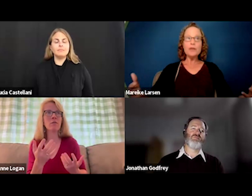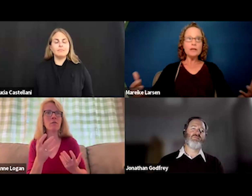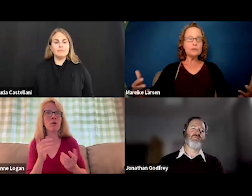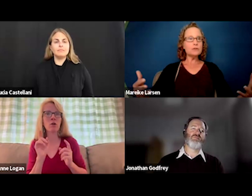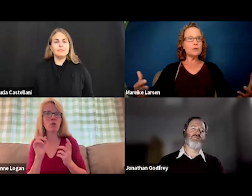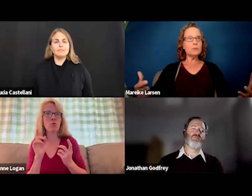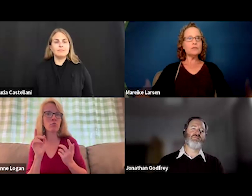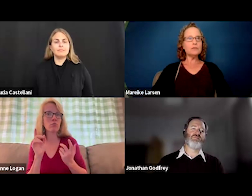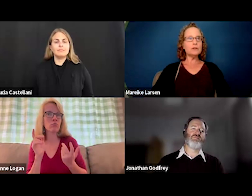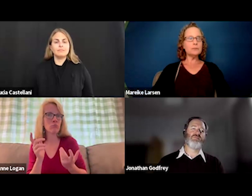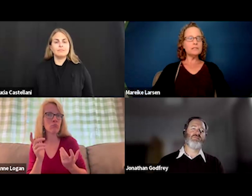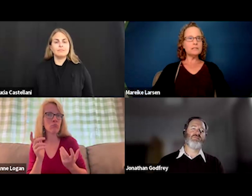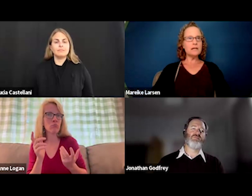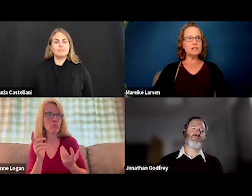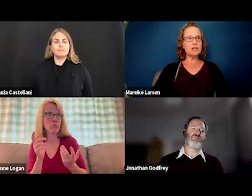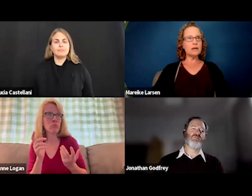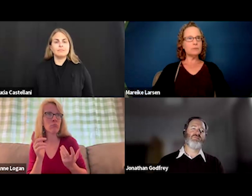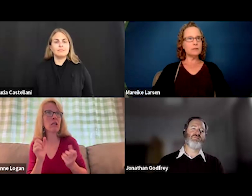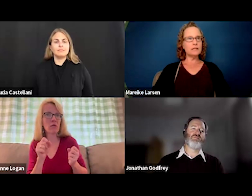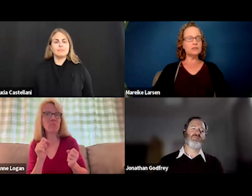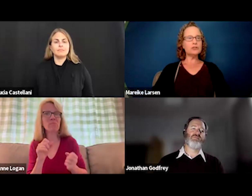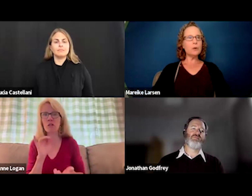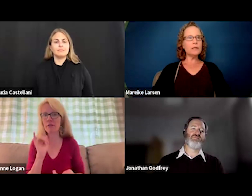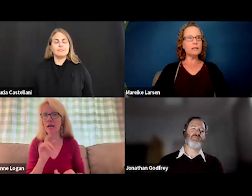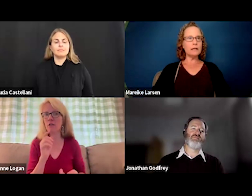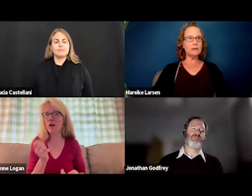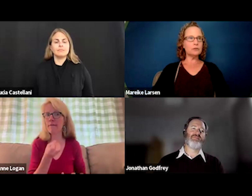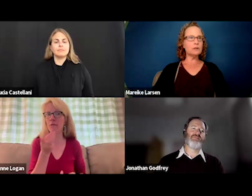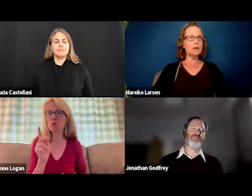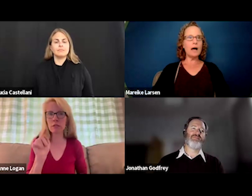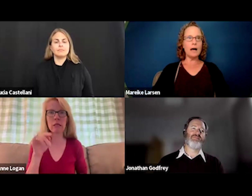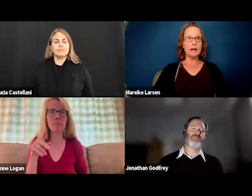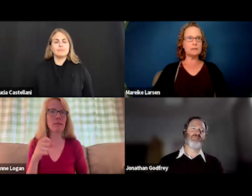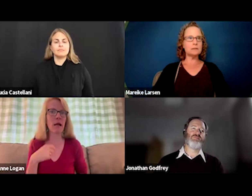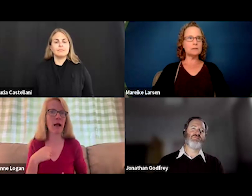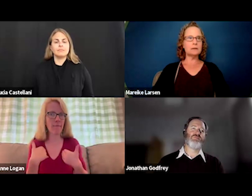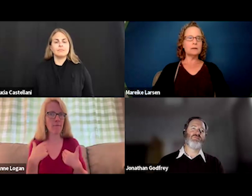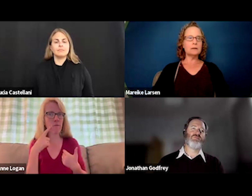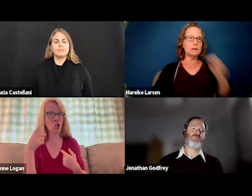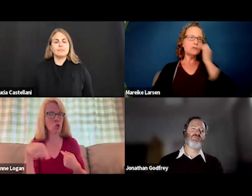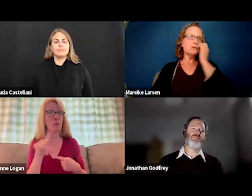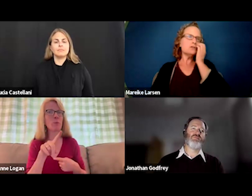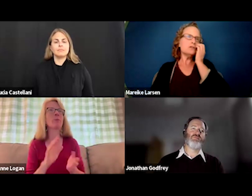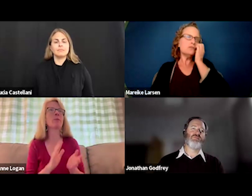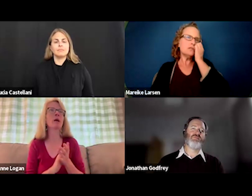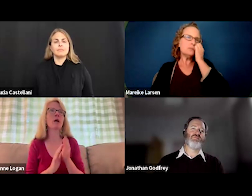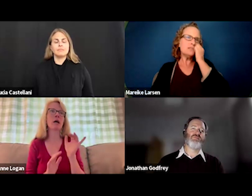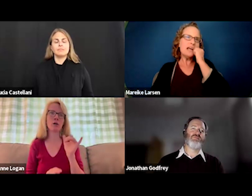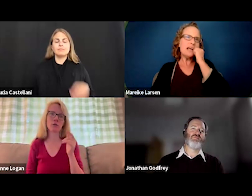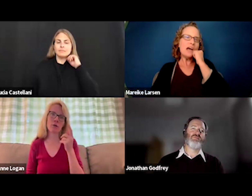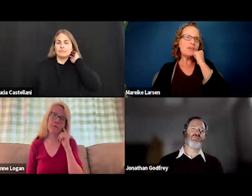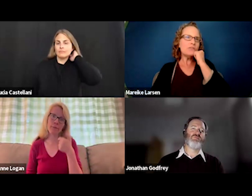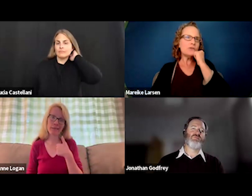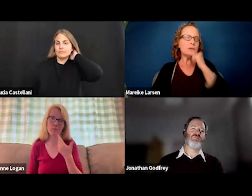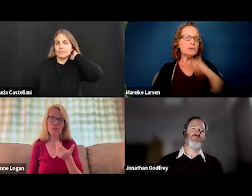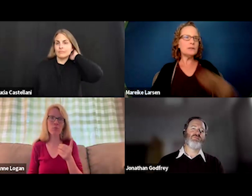thank you so much for your presentation. I really enjoyed it. I learned a lot. So those are a few tips I have for people